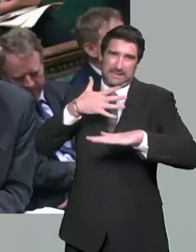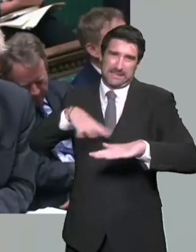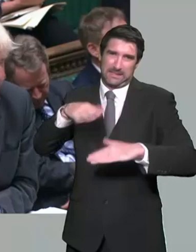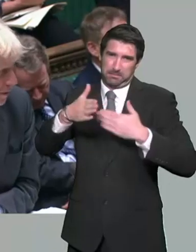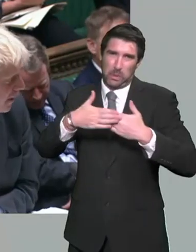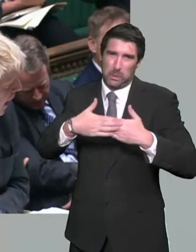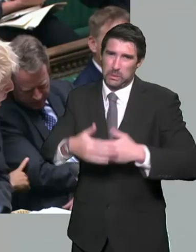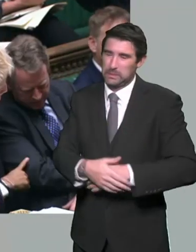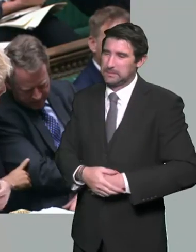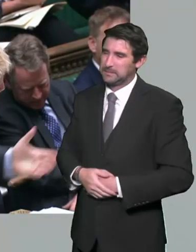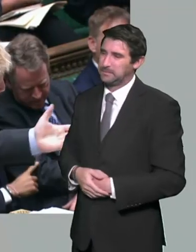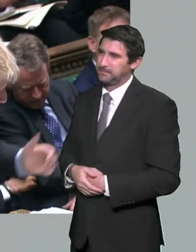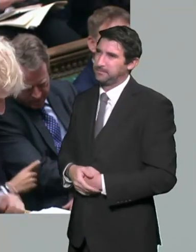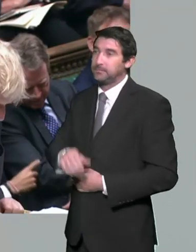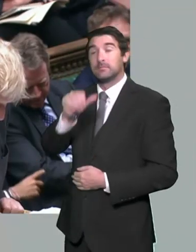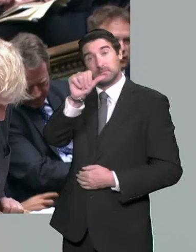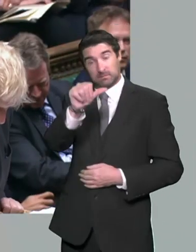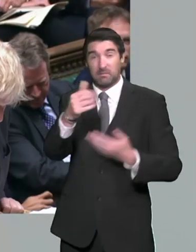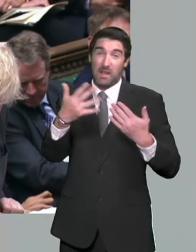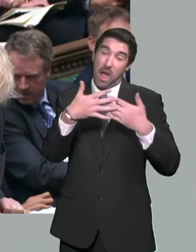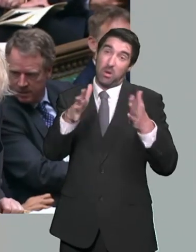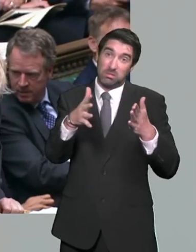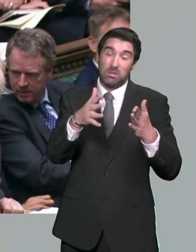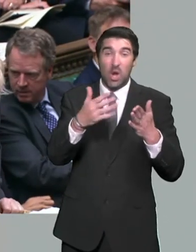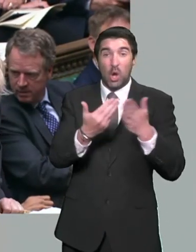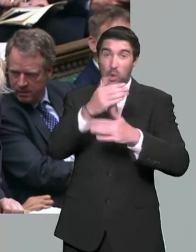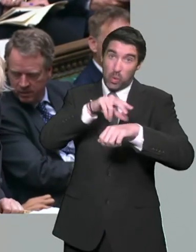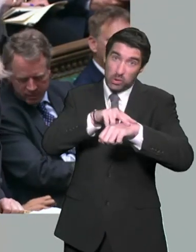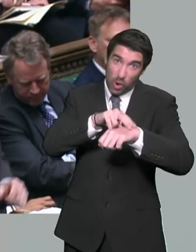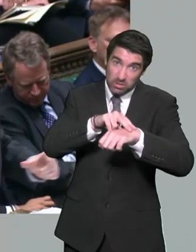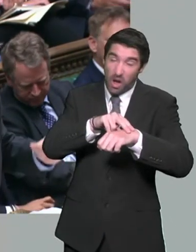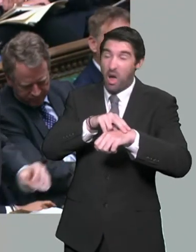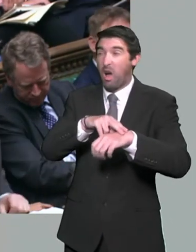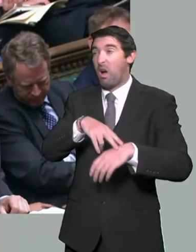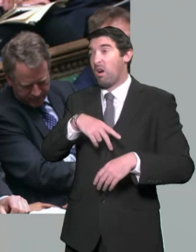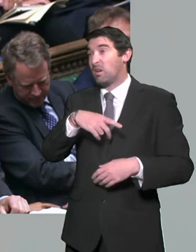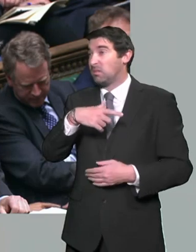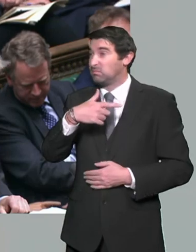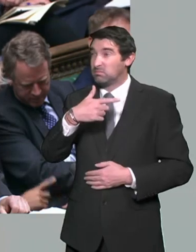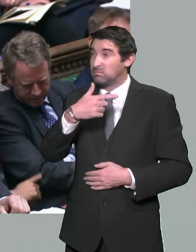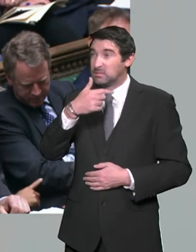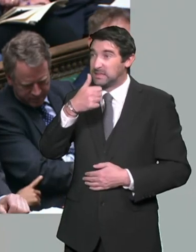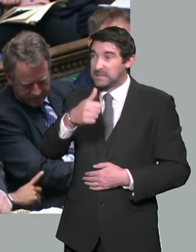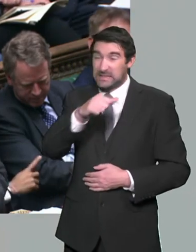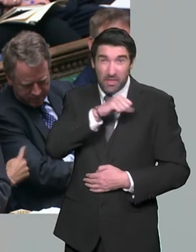We have 6,000 more doctors, 1,200 more GPs than this time last year and 11,800 more nurses,